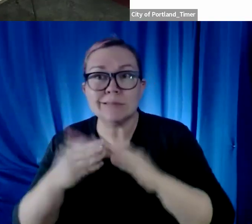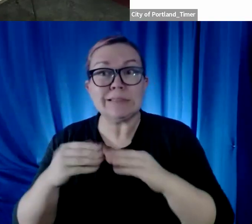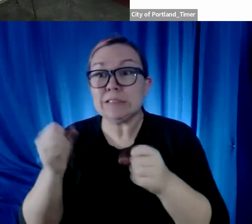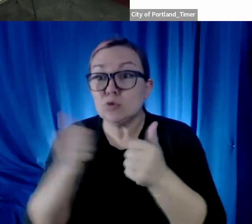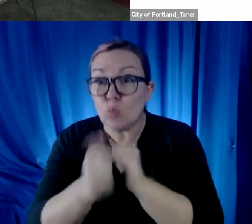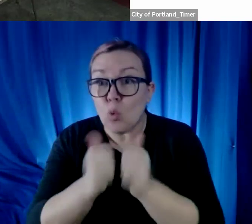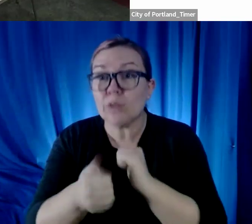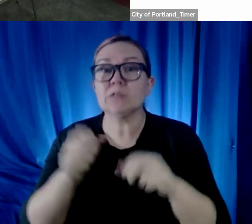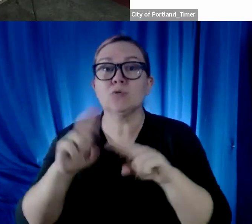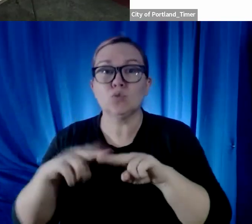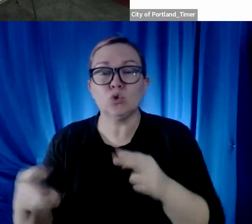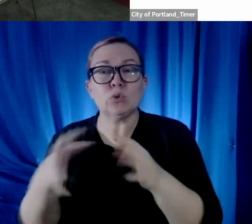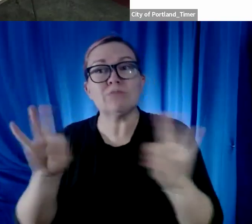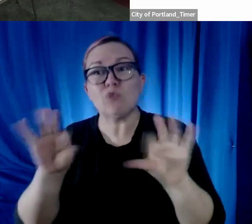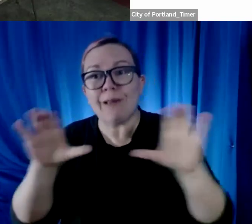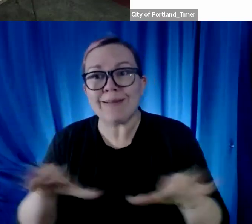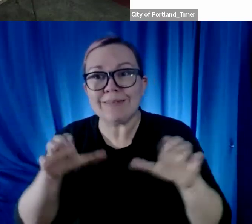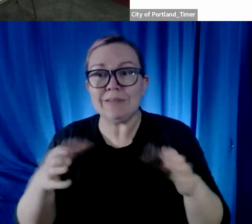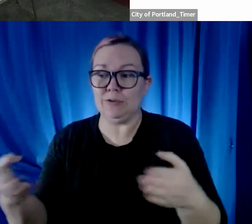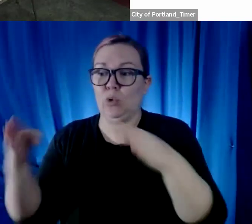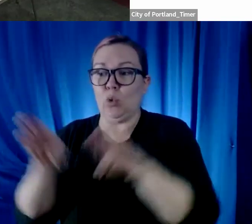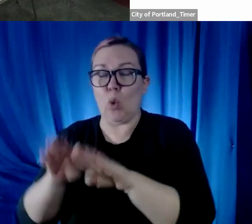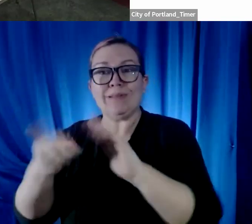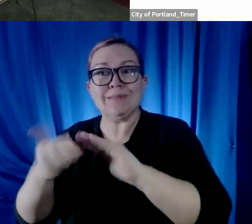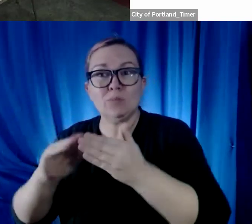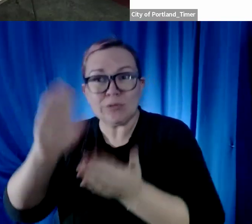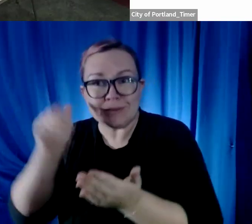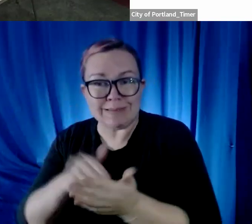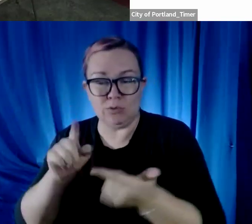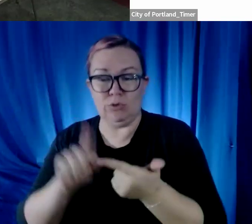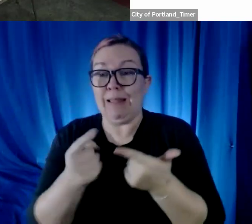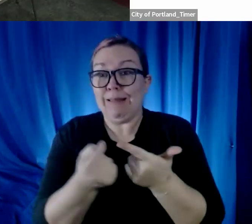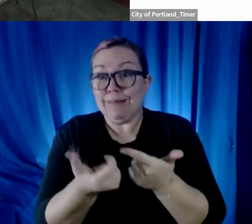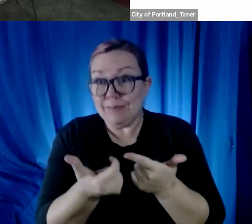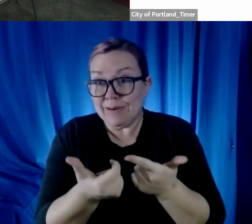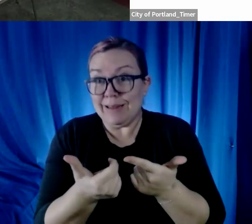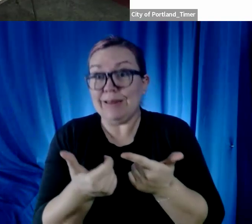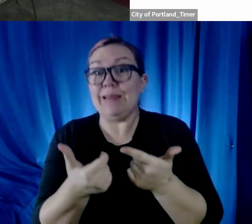It means the closure of a community center. It means eliminating parks run sun community school programming.